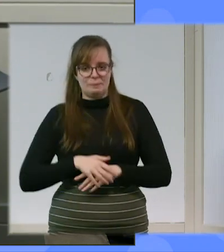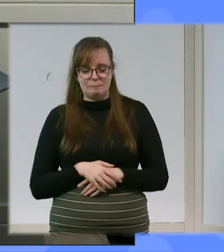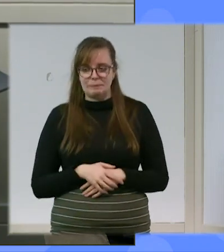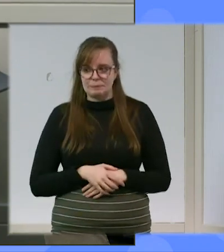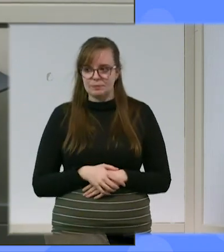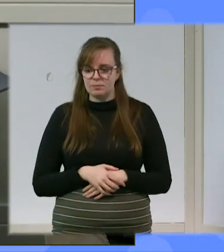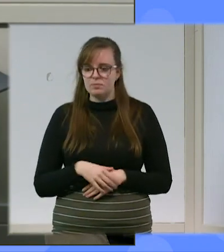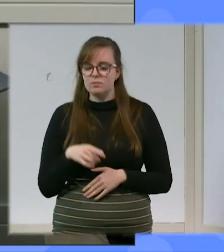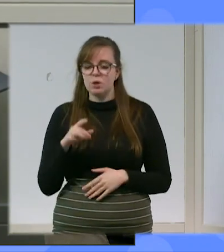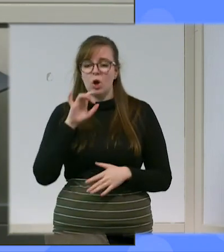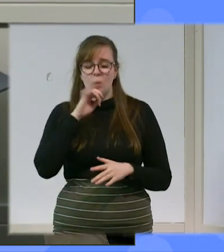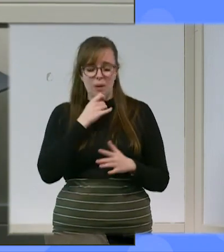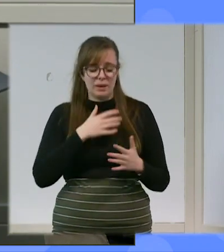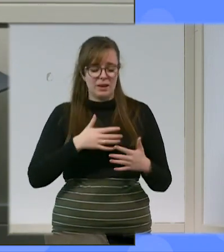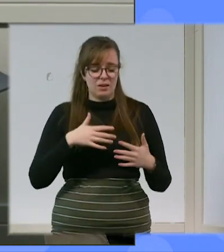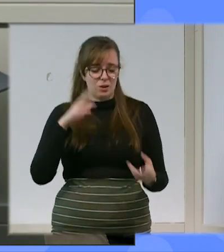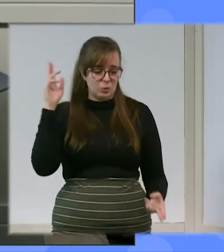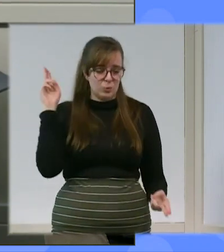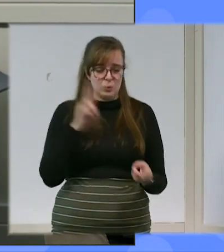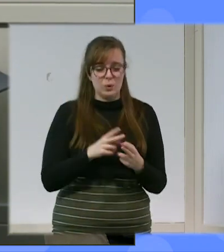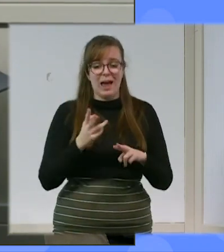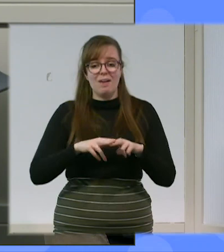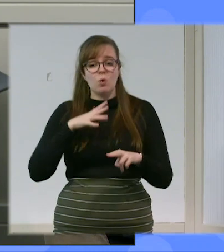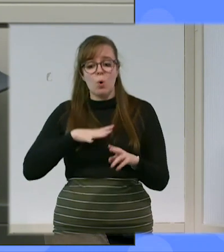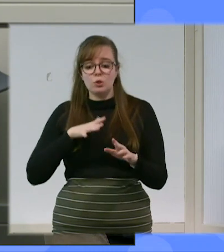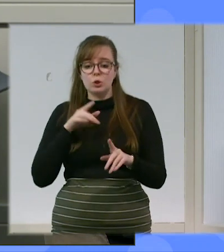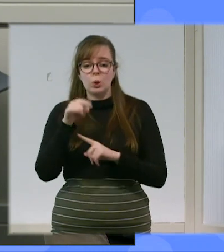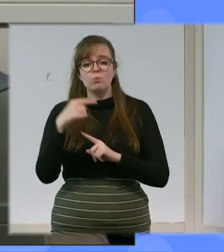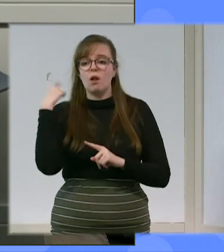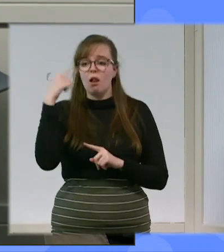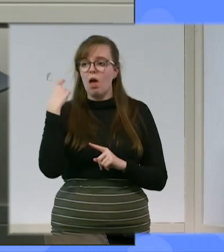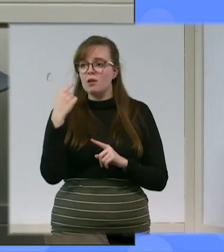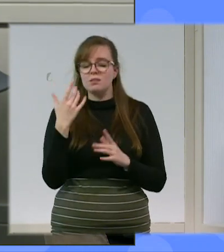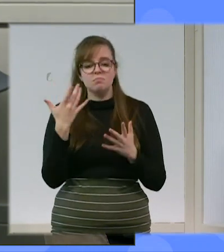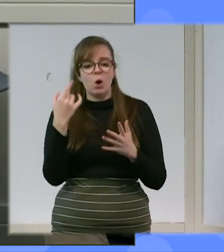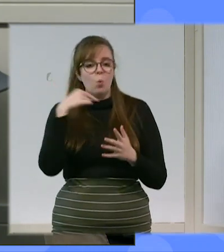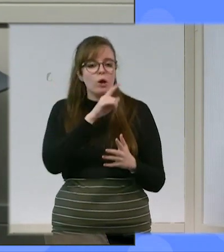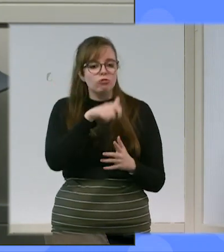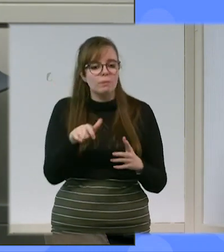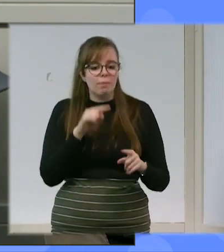massively cheaper for all of us if we wanted to go to London you know all of us is you know 100 or so people let's go down to London for a weekend away